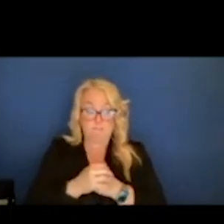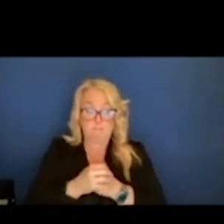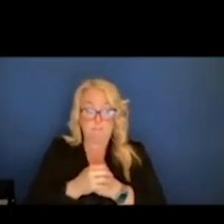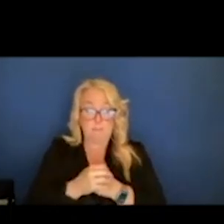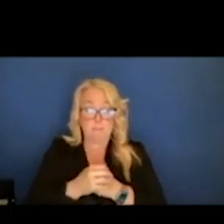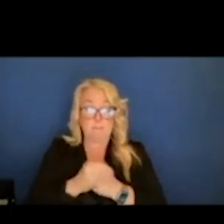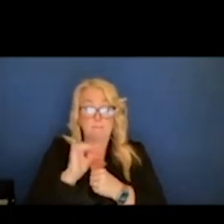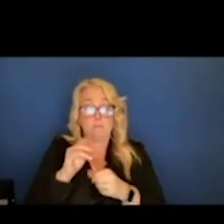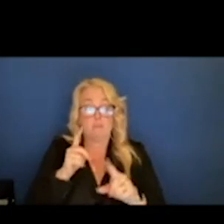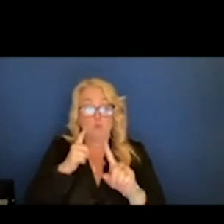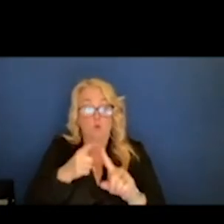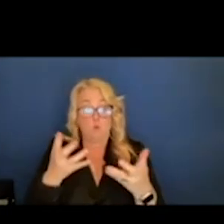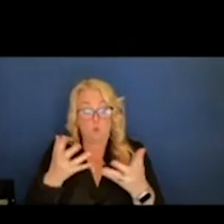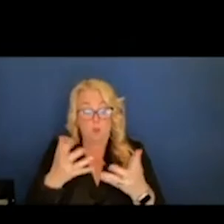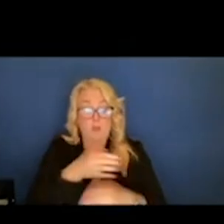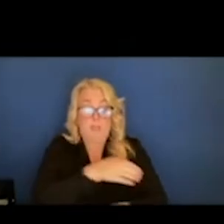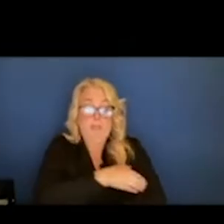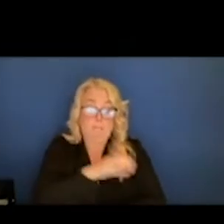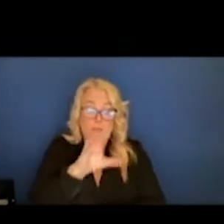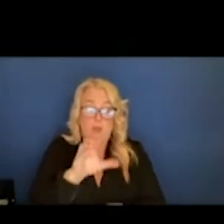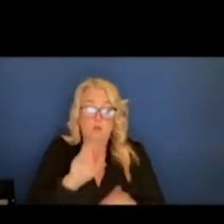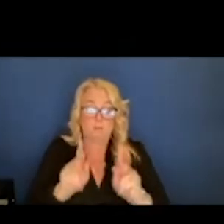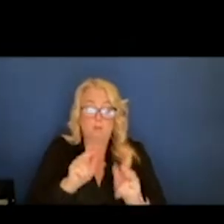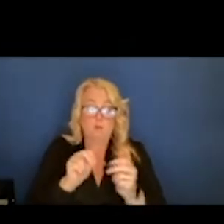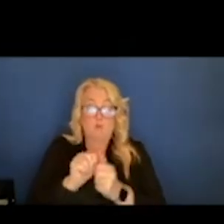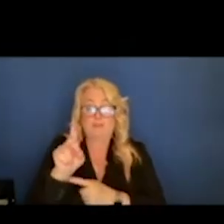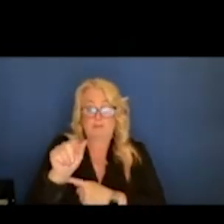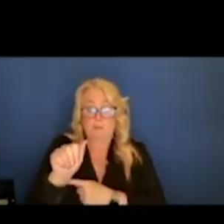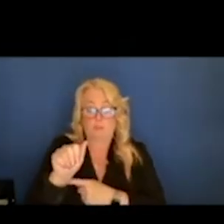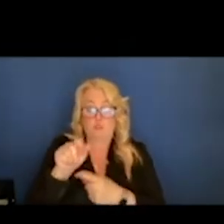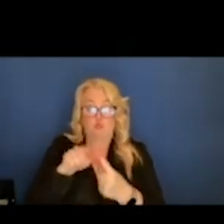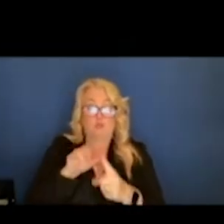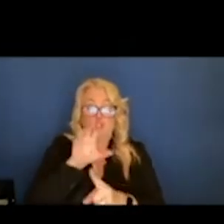is to empower individuals with disabilities to achieve employment,